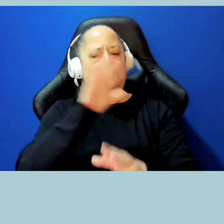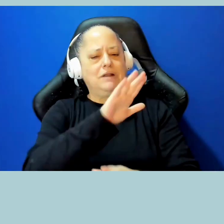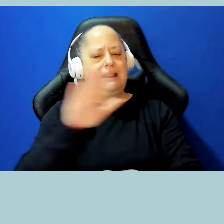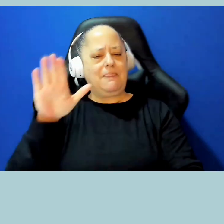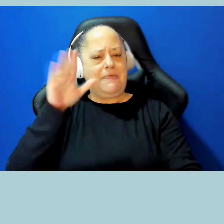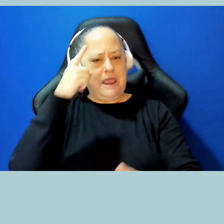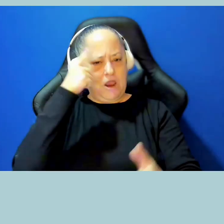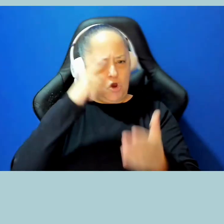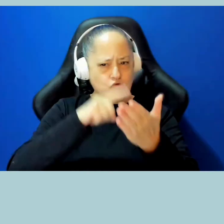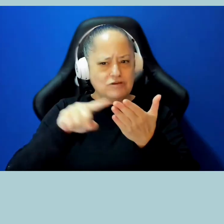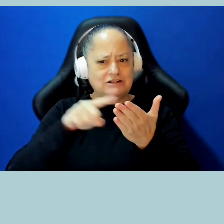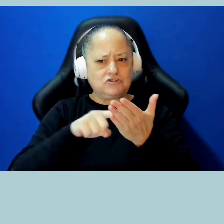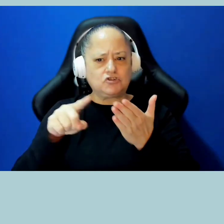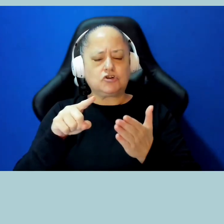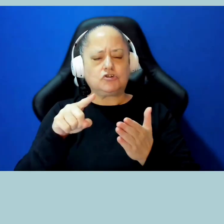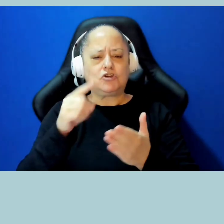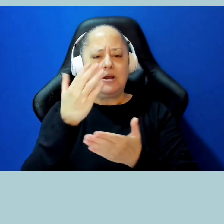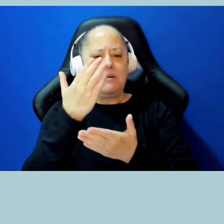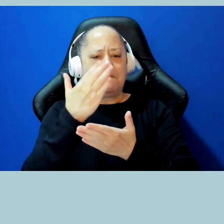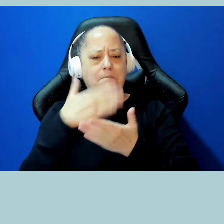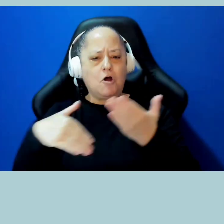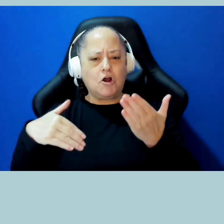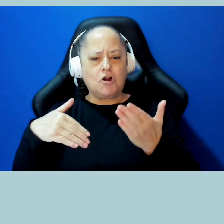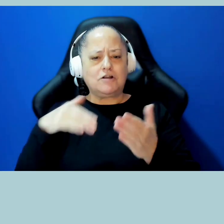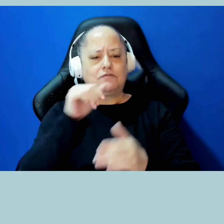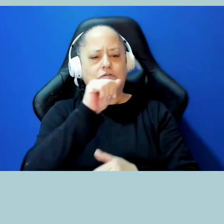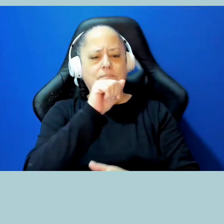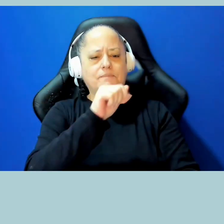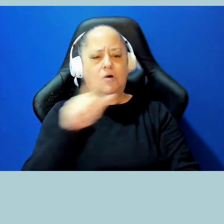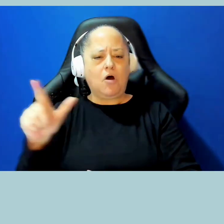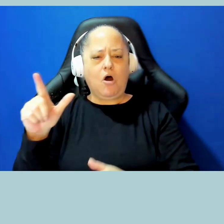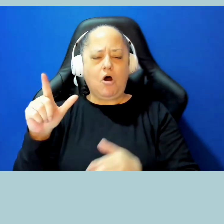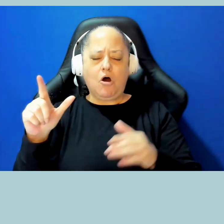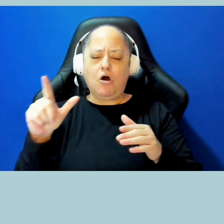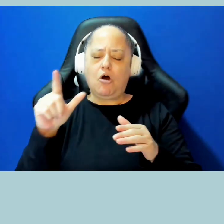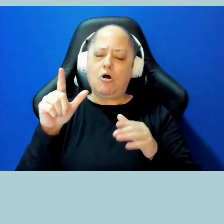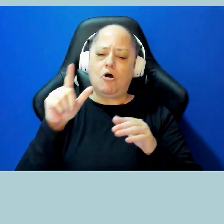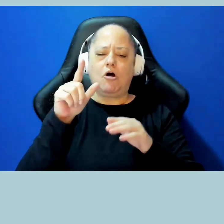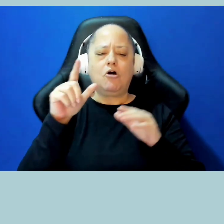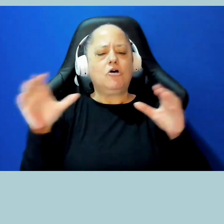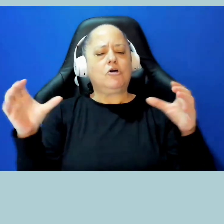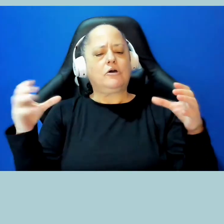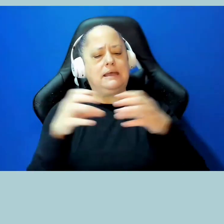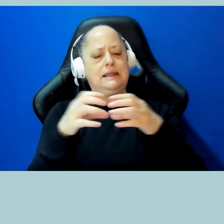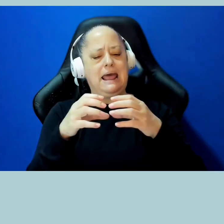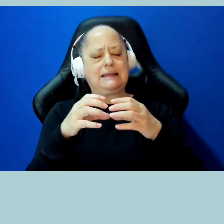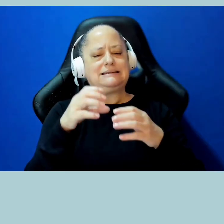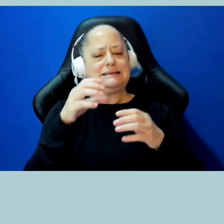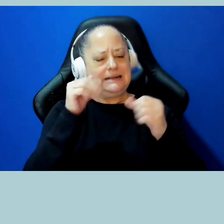of it is you can get it's like a all hands on deck everything above approach we want to make sure we have